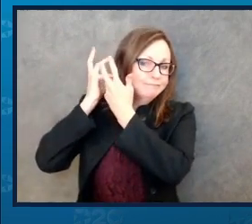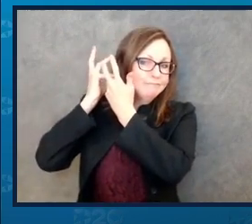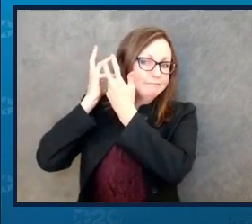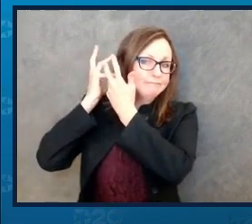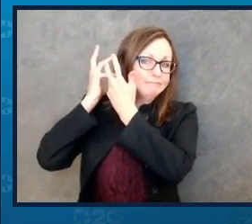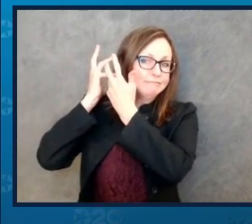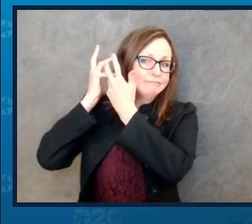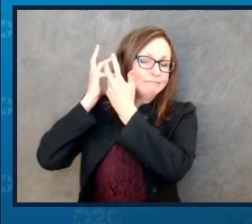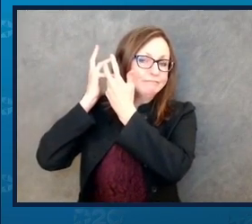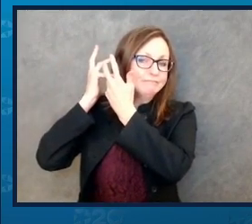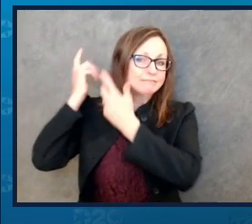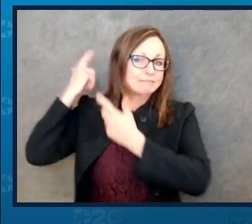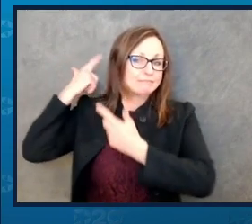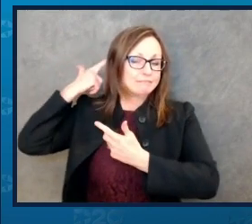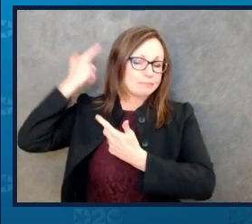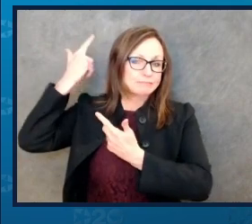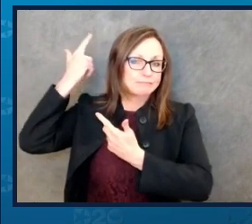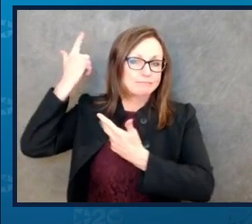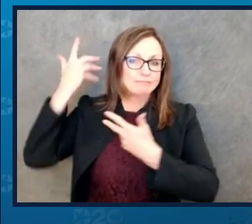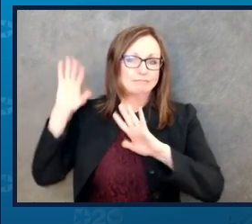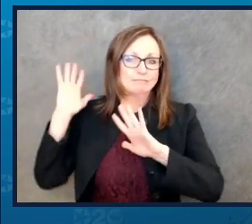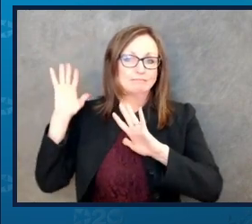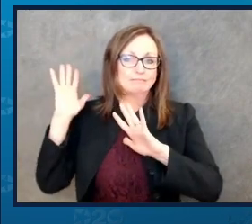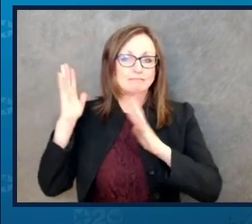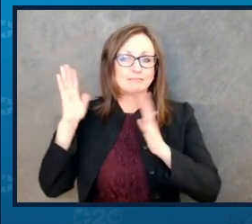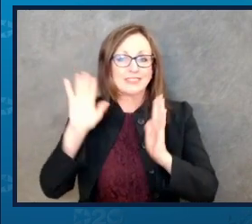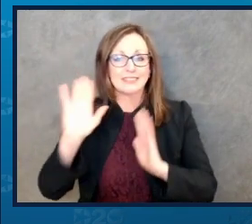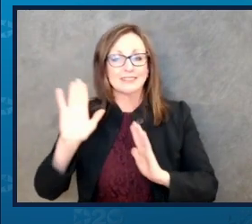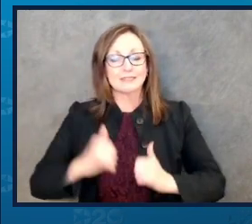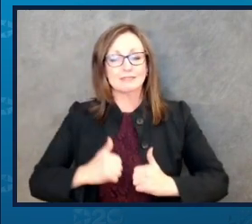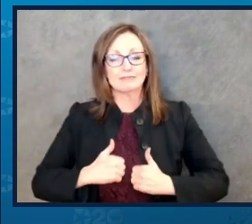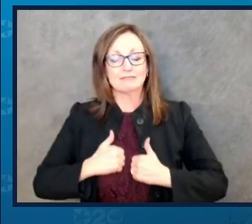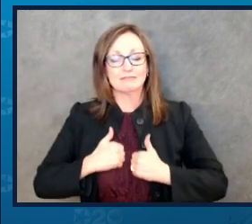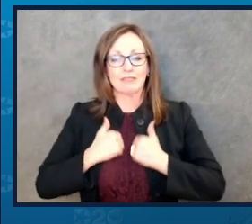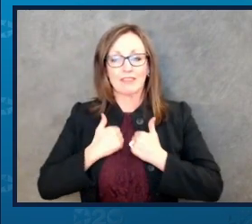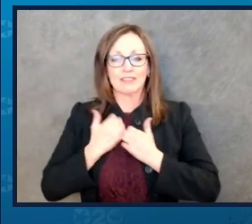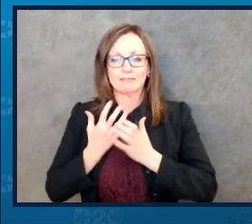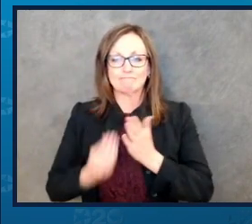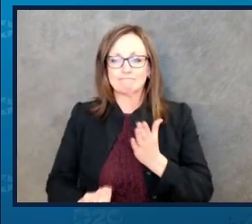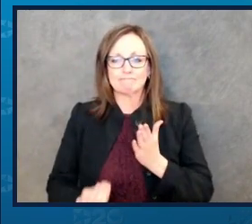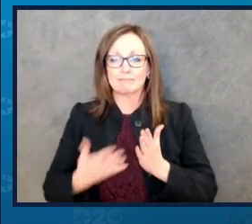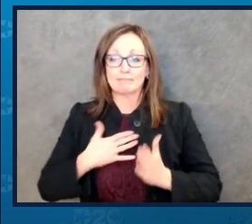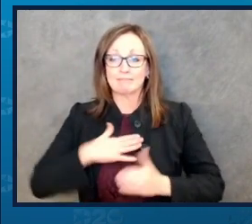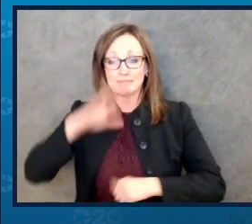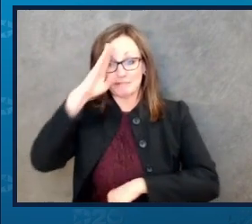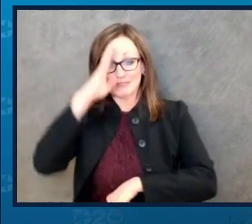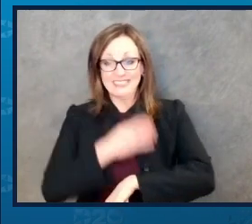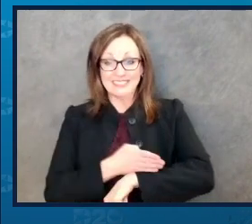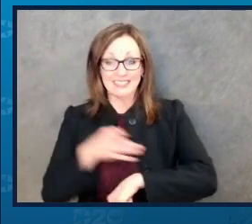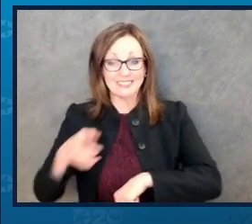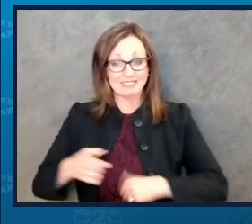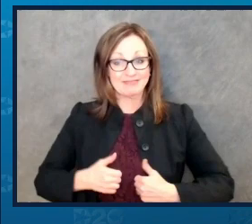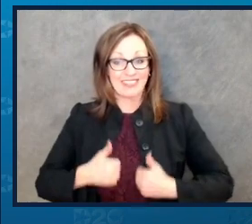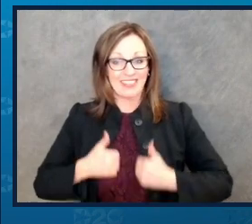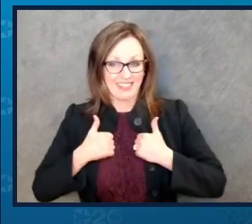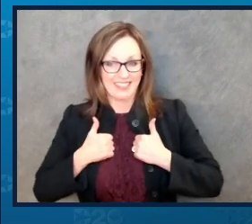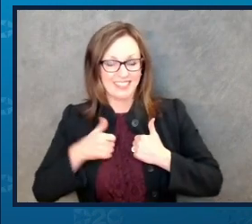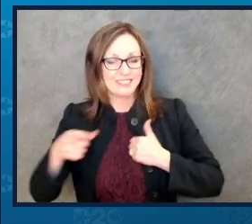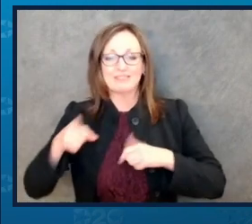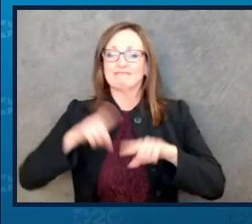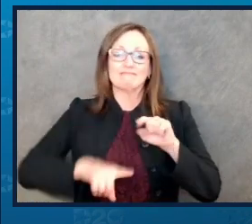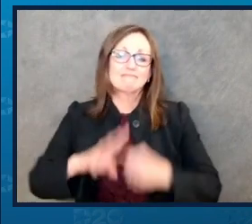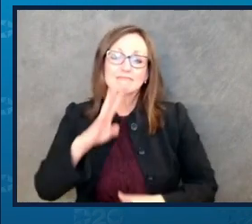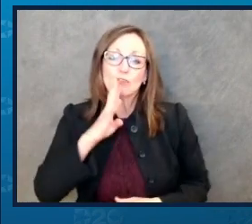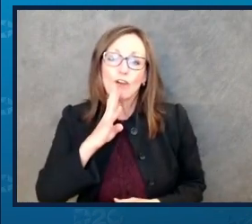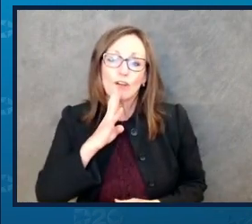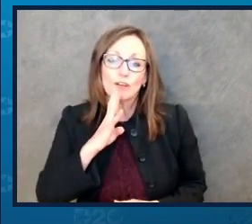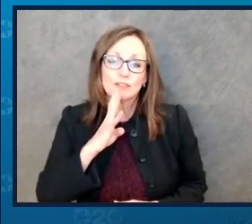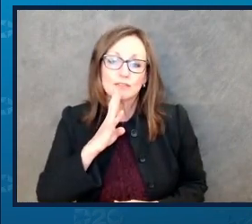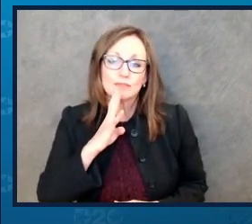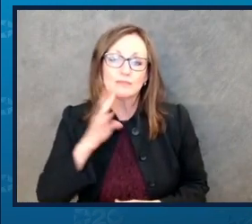ONE SHOT CHANGED OUR LIVES